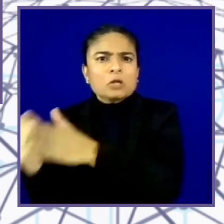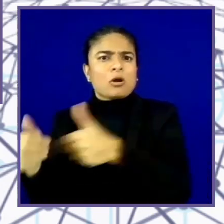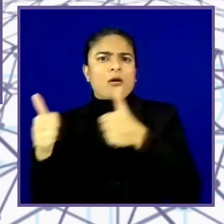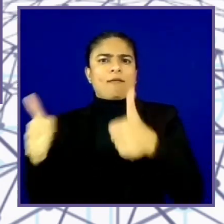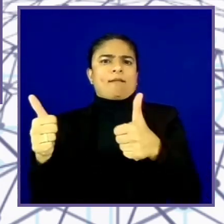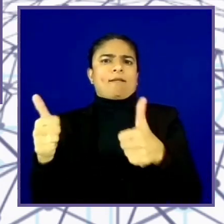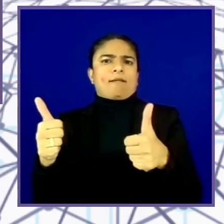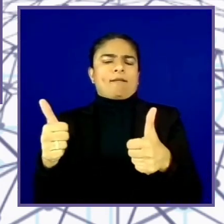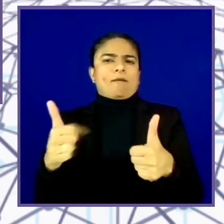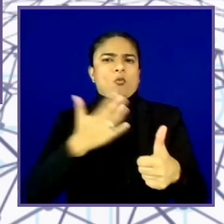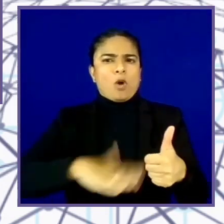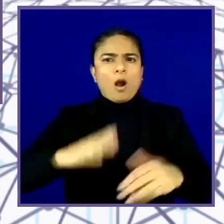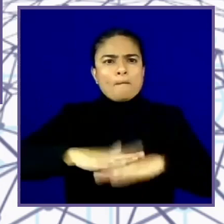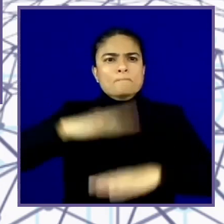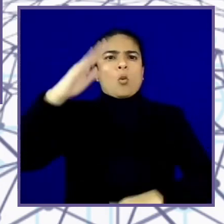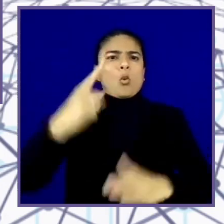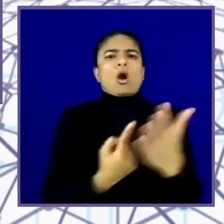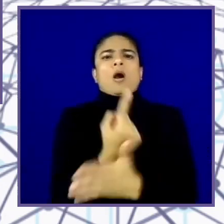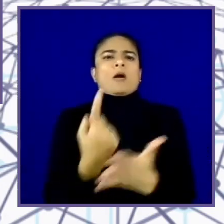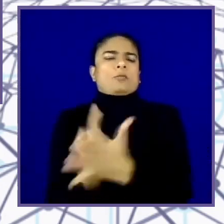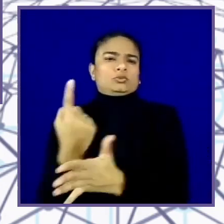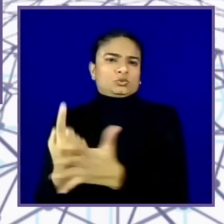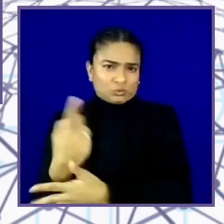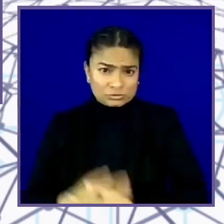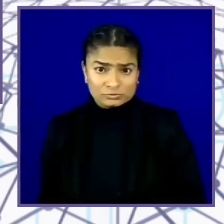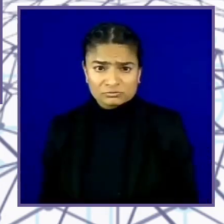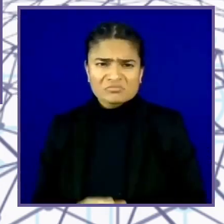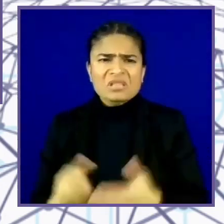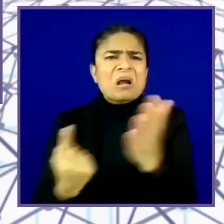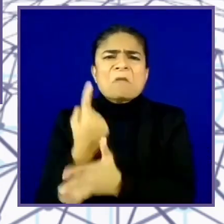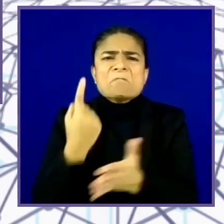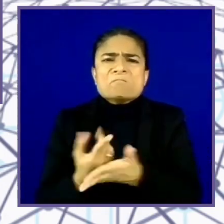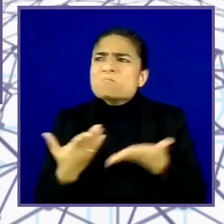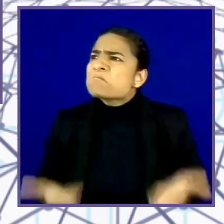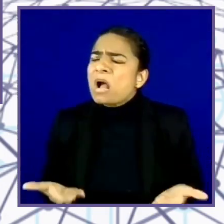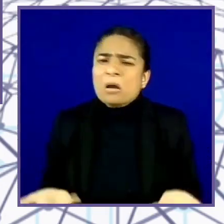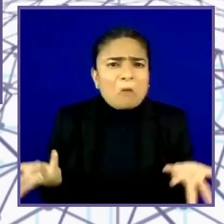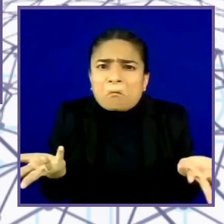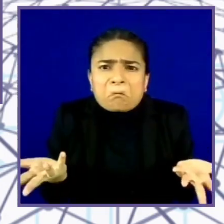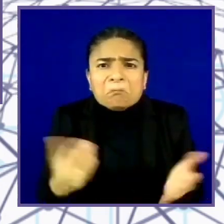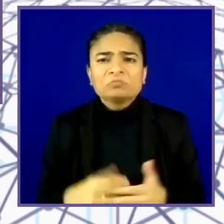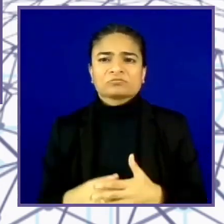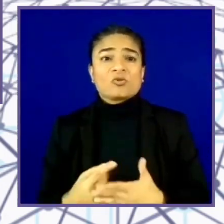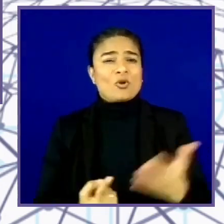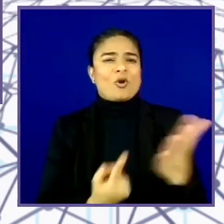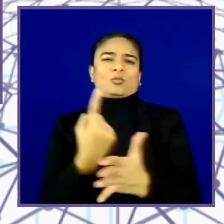partnership models that are emerging to fill in those gaps. For accessibility, for example,